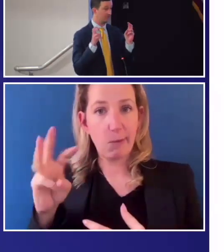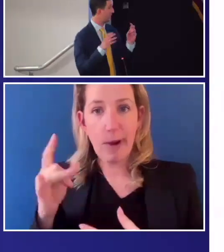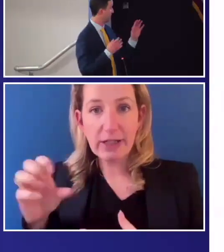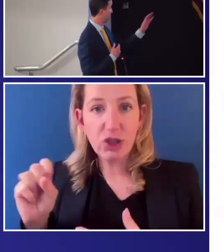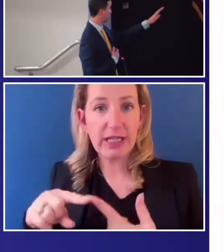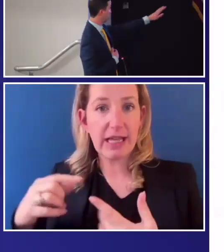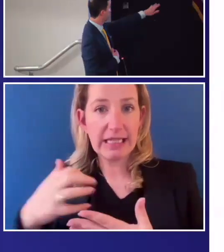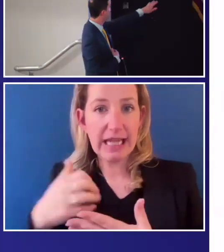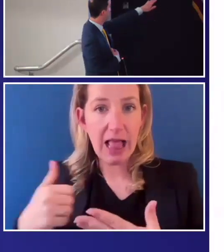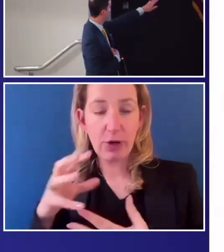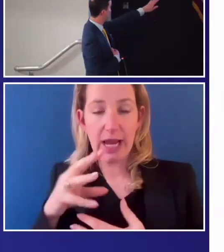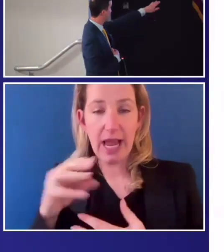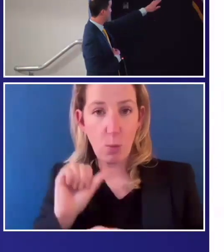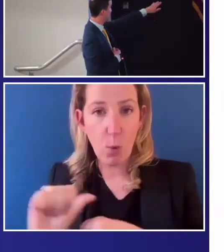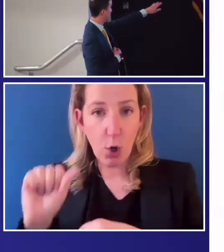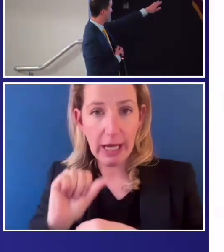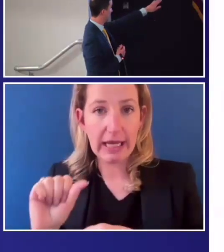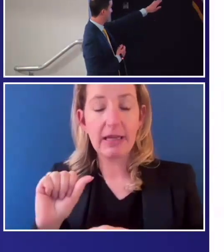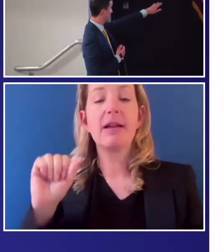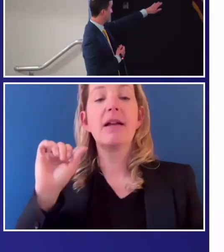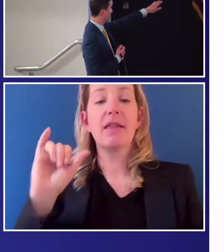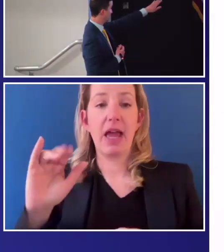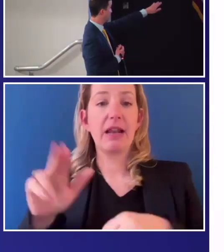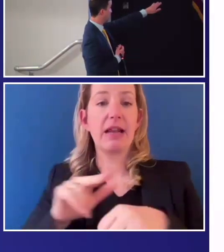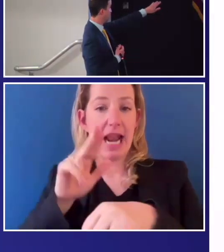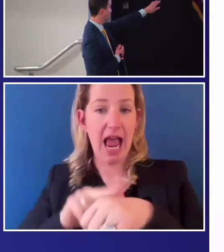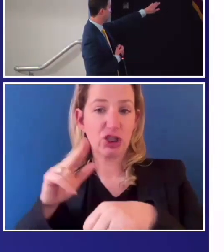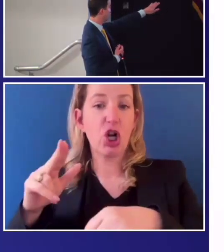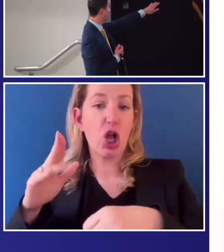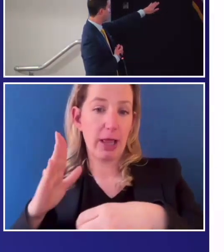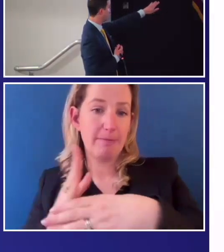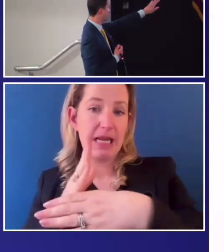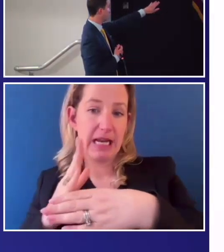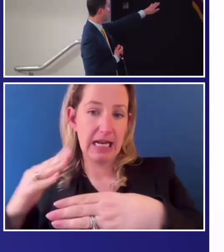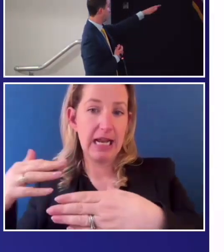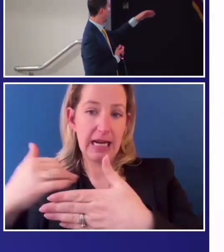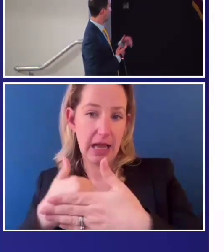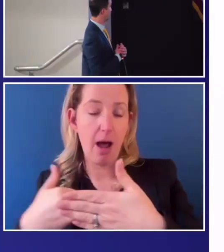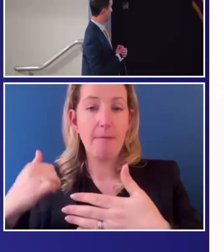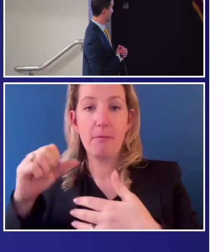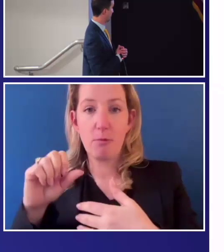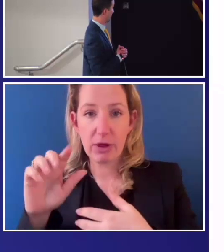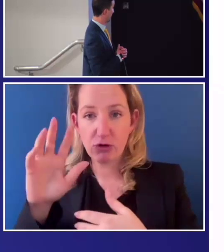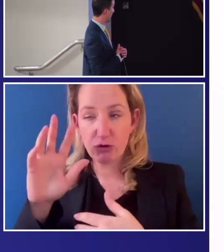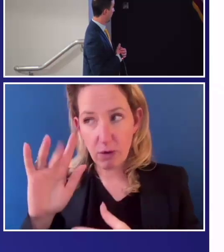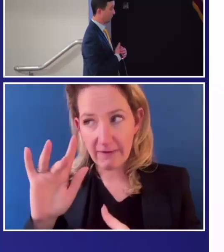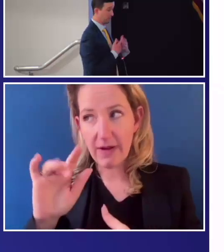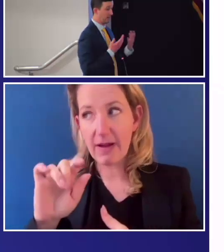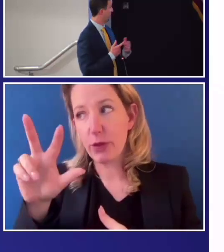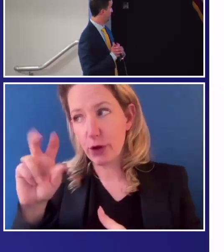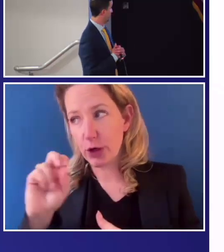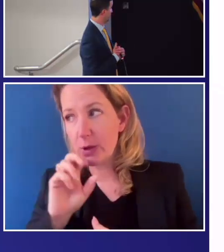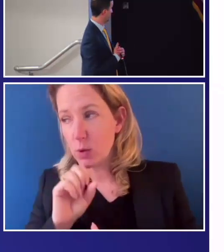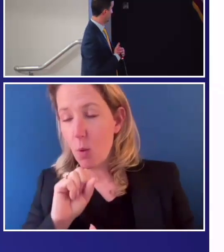labor force, the national median income of 25 to 34-year-olds with only a high school degree who are not currently enrolled in